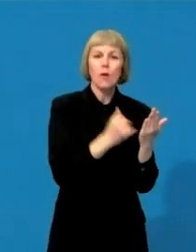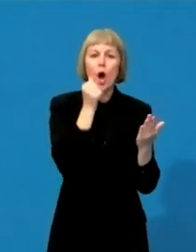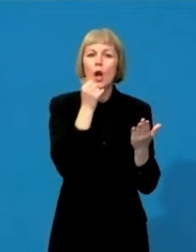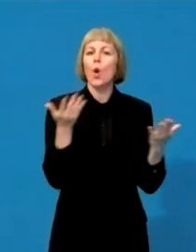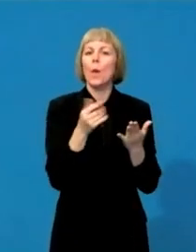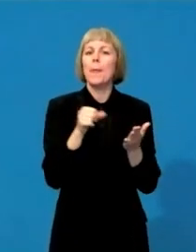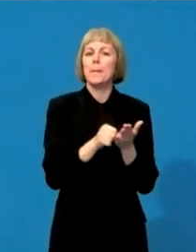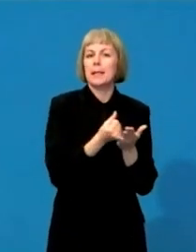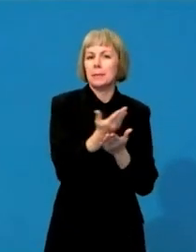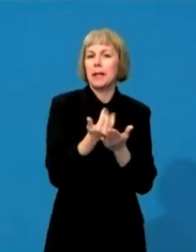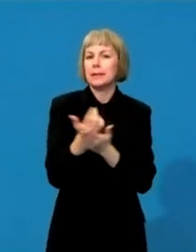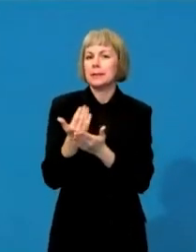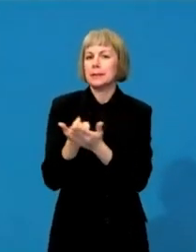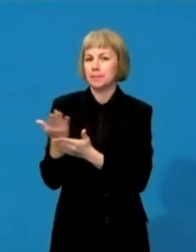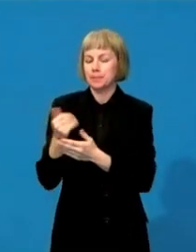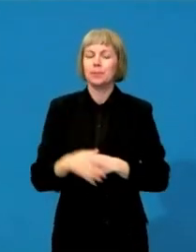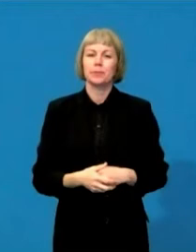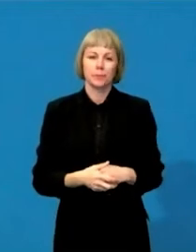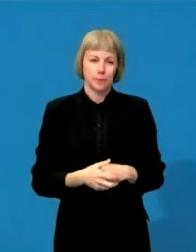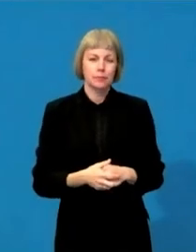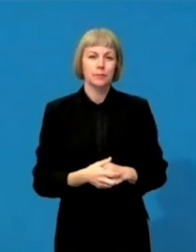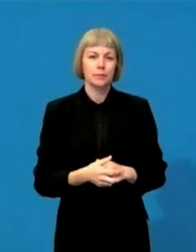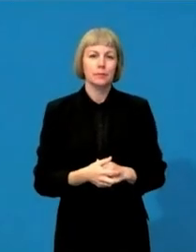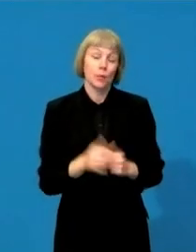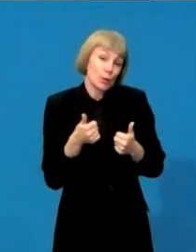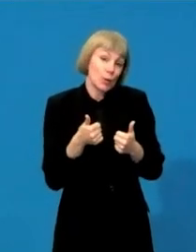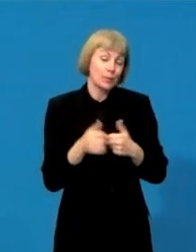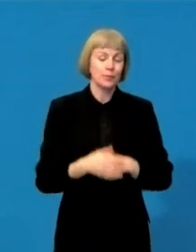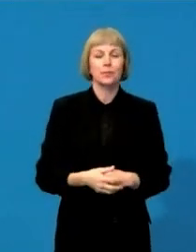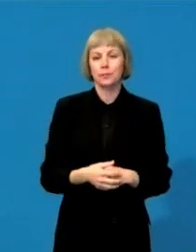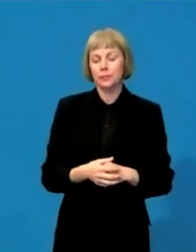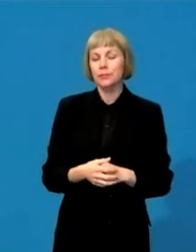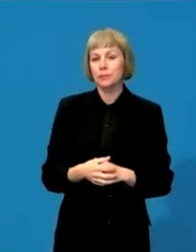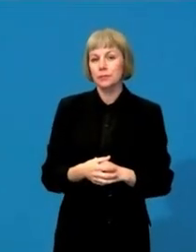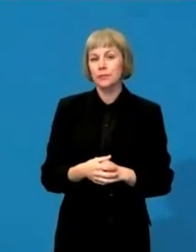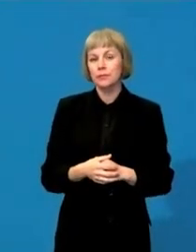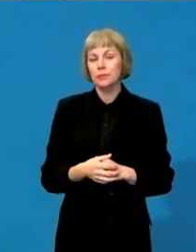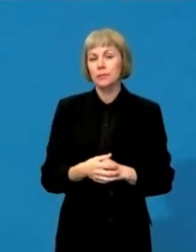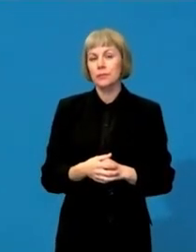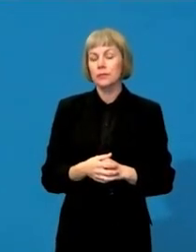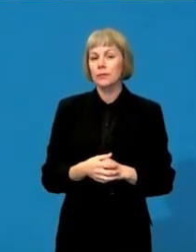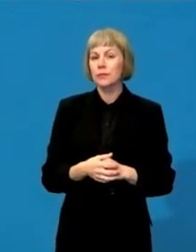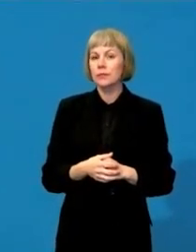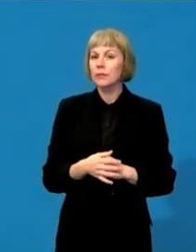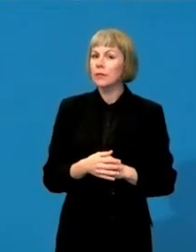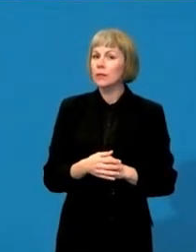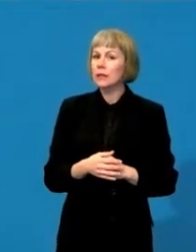So it's good. That's good. And what about when you need to contact the NDIS?